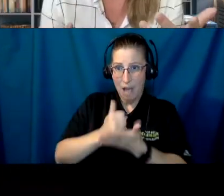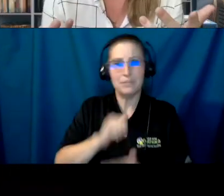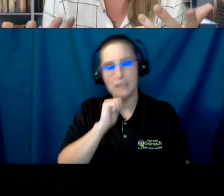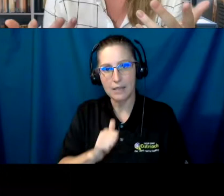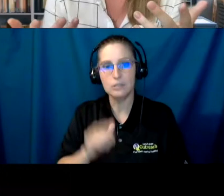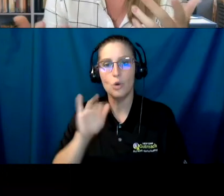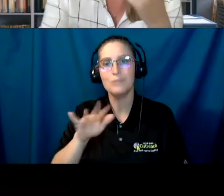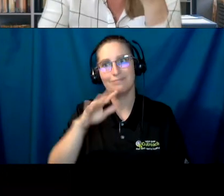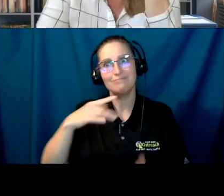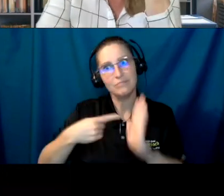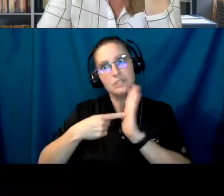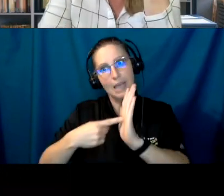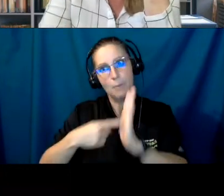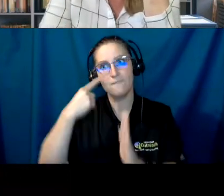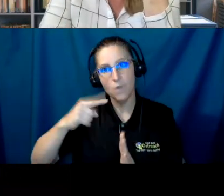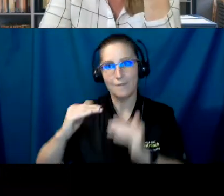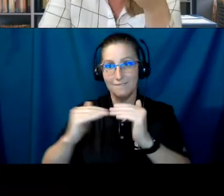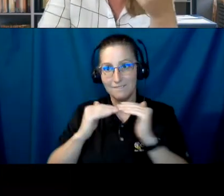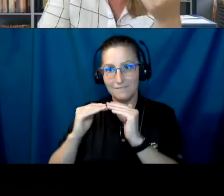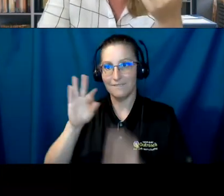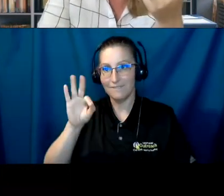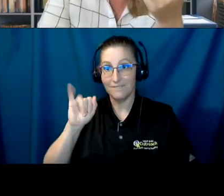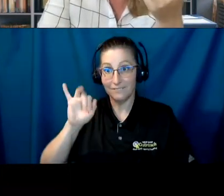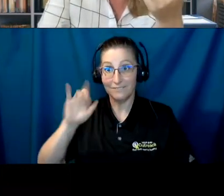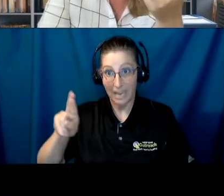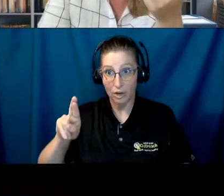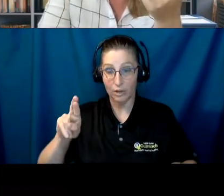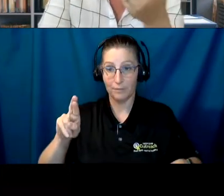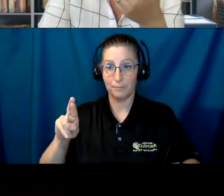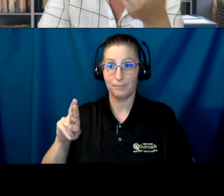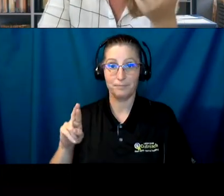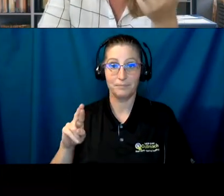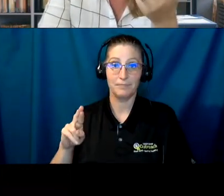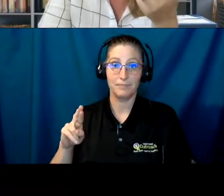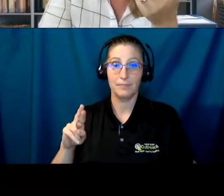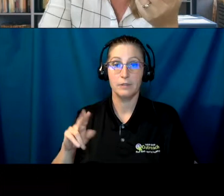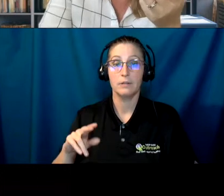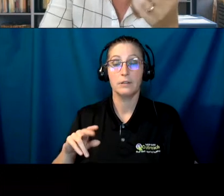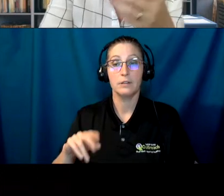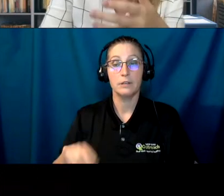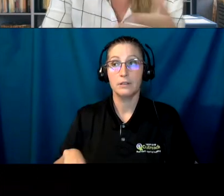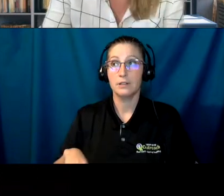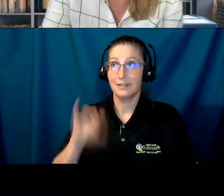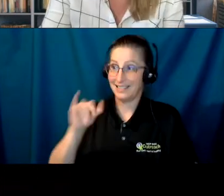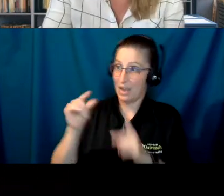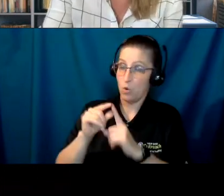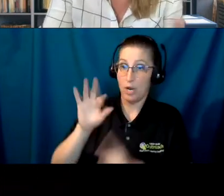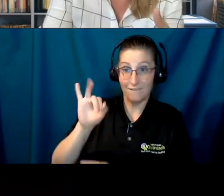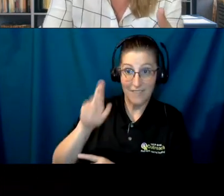fairness and that fairness doesn't mean you know, we all get the same thing, we all get